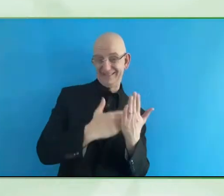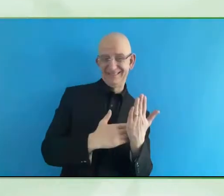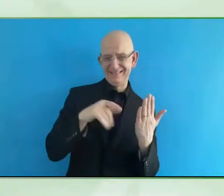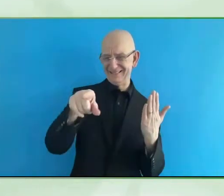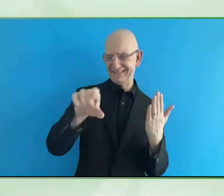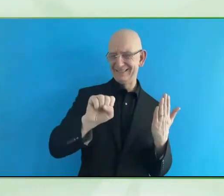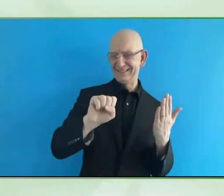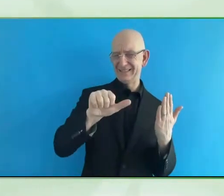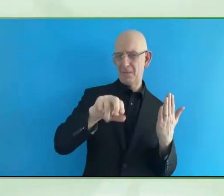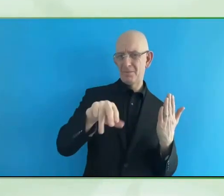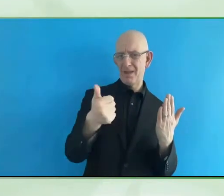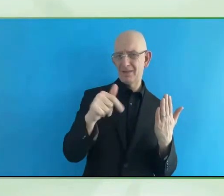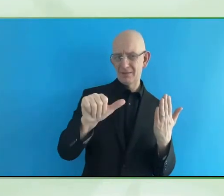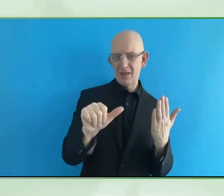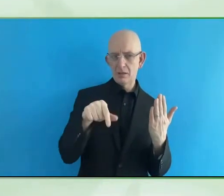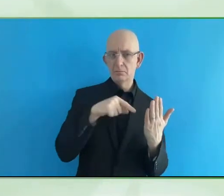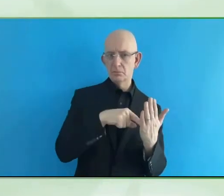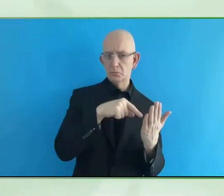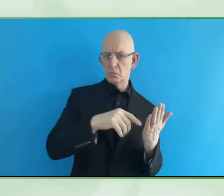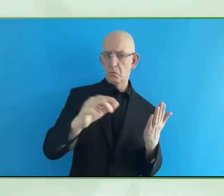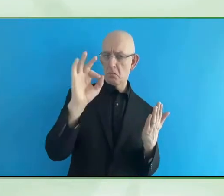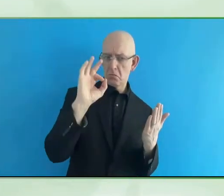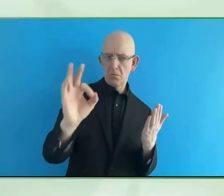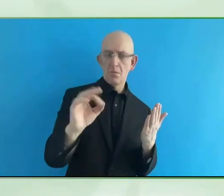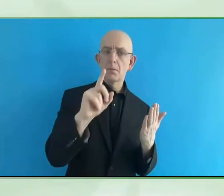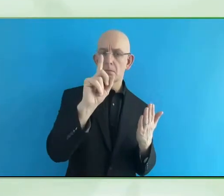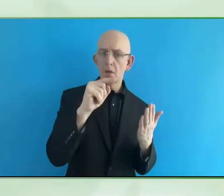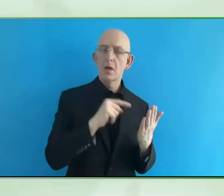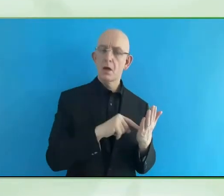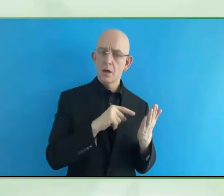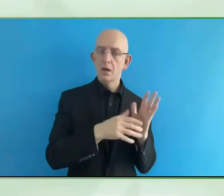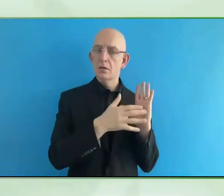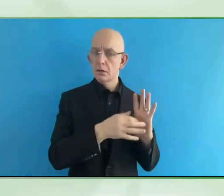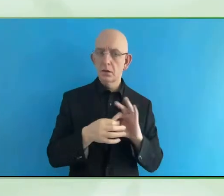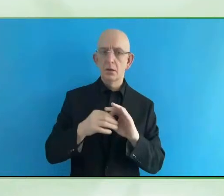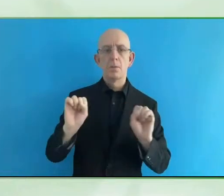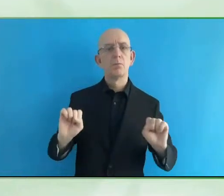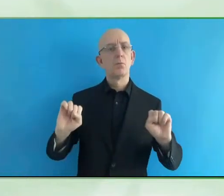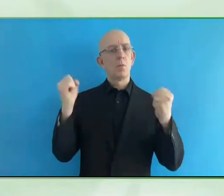Anna suddenly became a bit of a movement. It took 31 years.